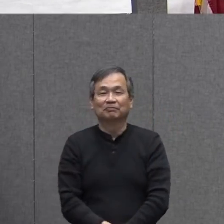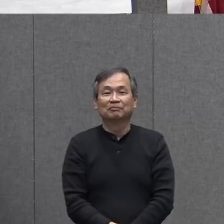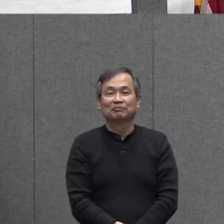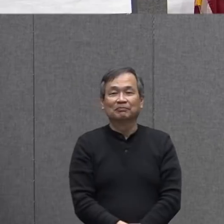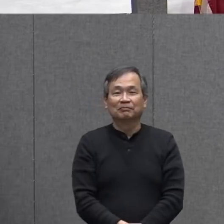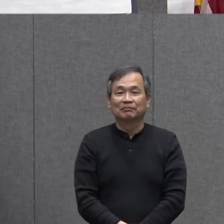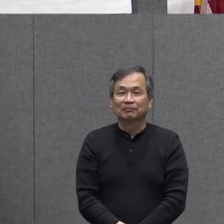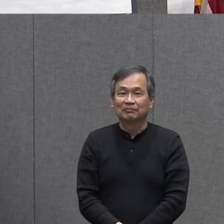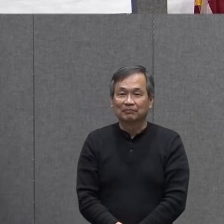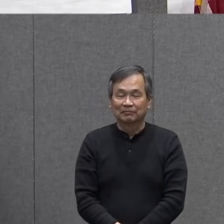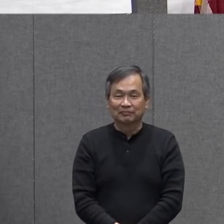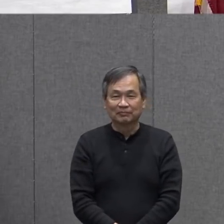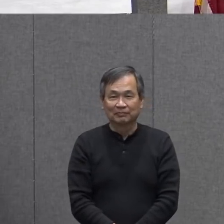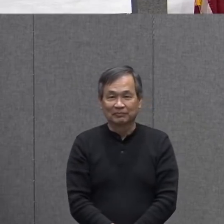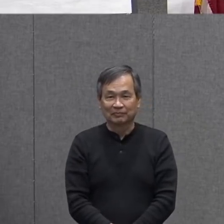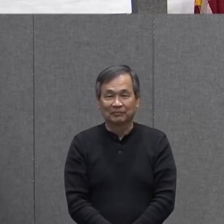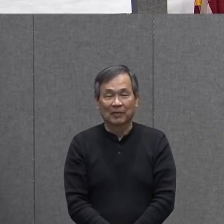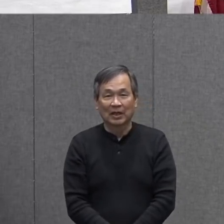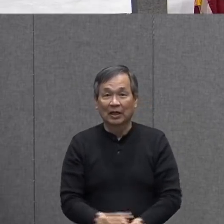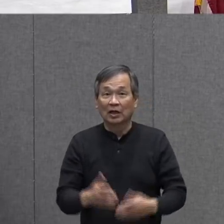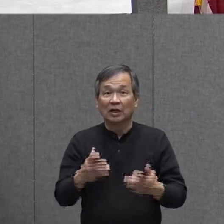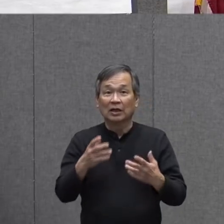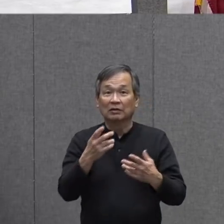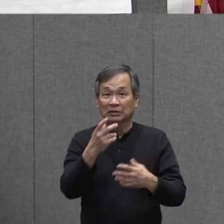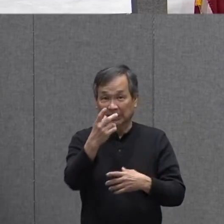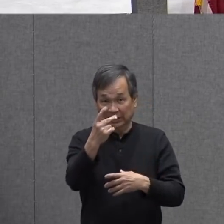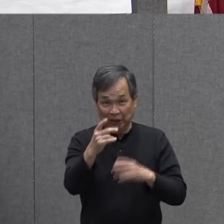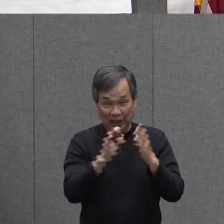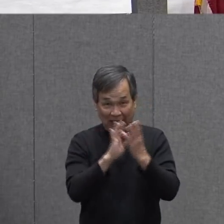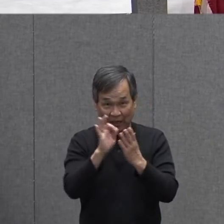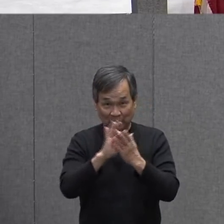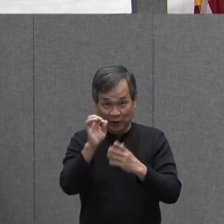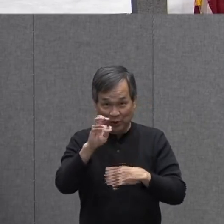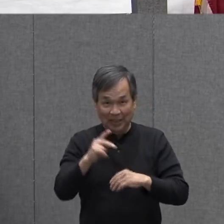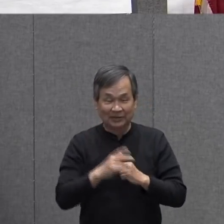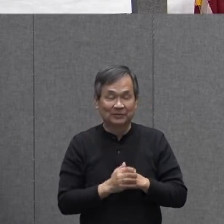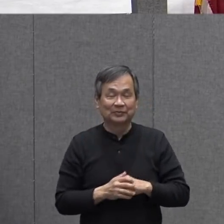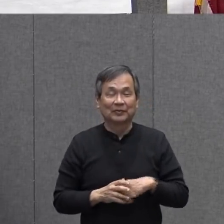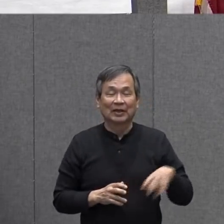Let's start counting. So we have, [Both] seven,